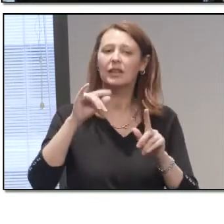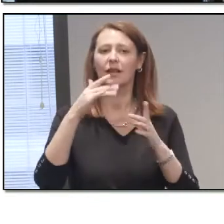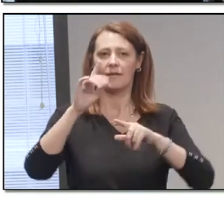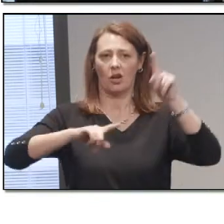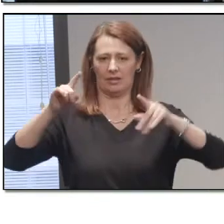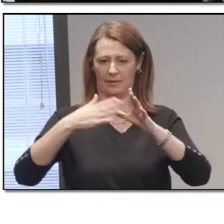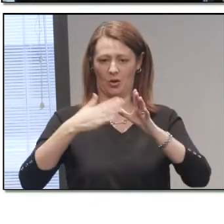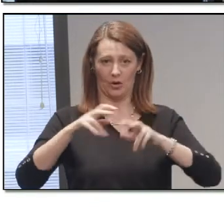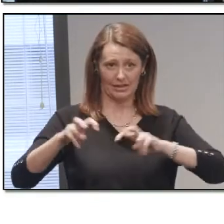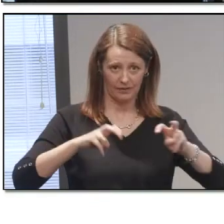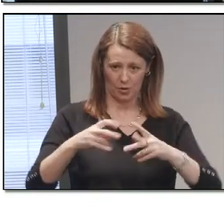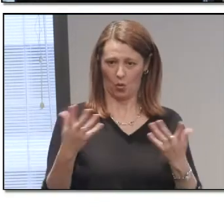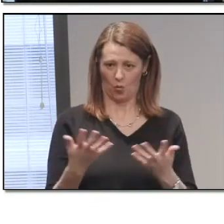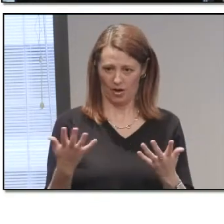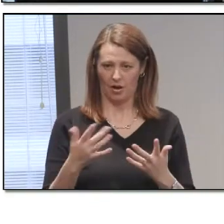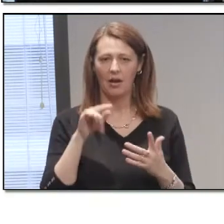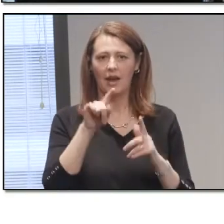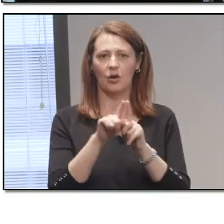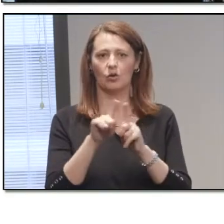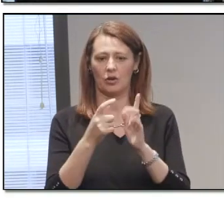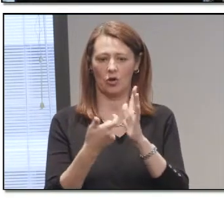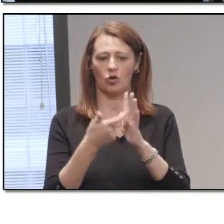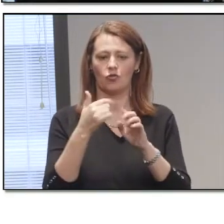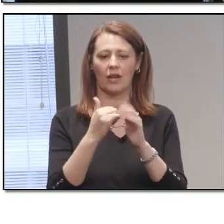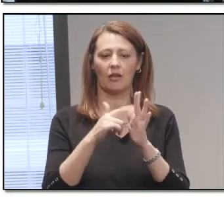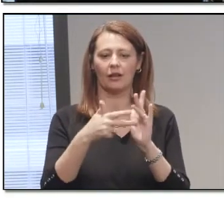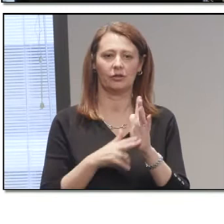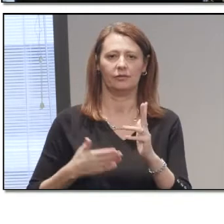where it is, and of course regulatory intervention. Air quality in Victoria is